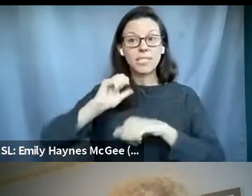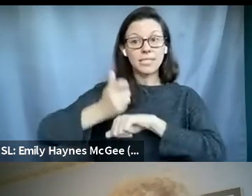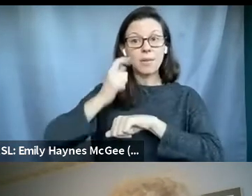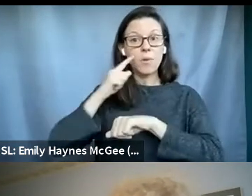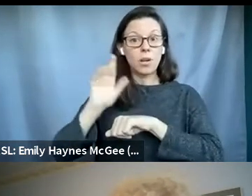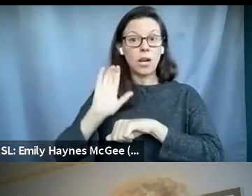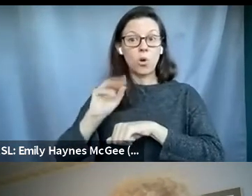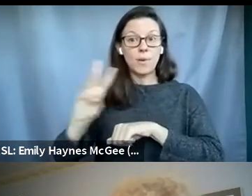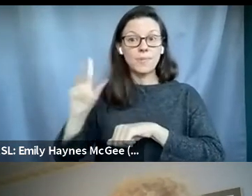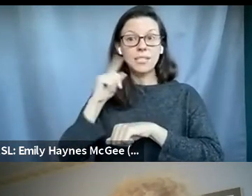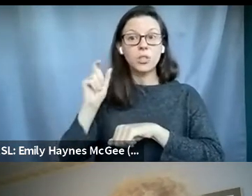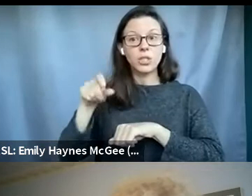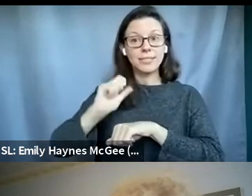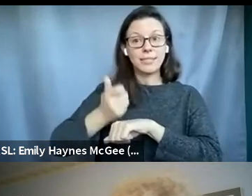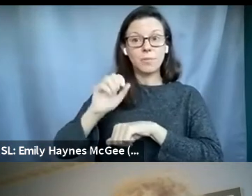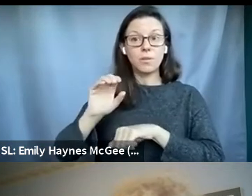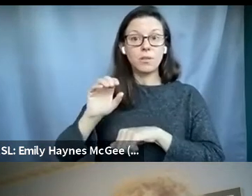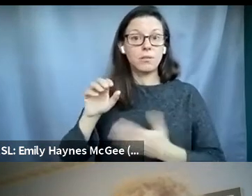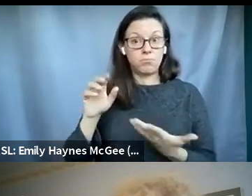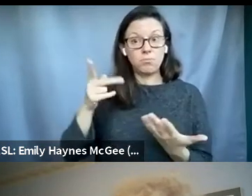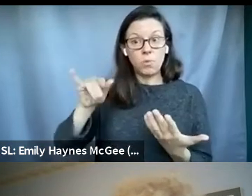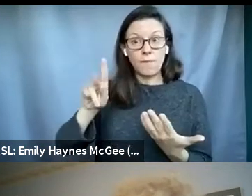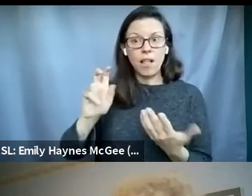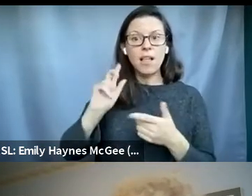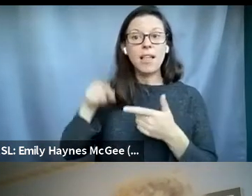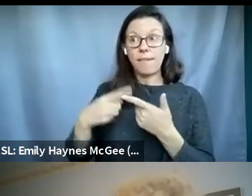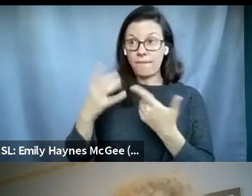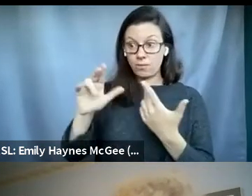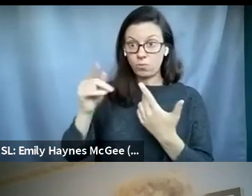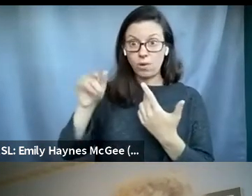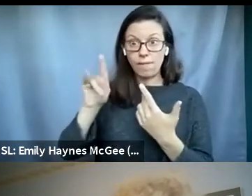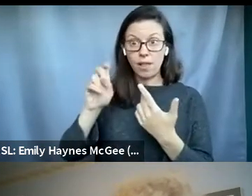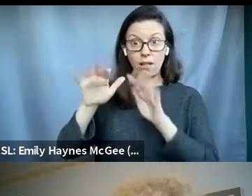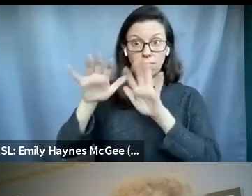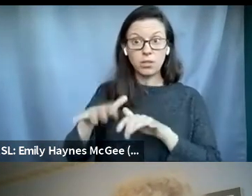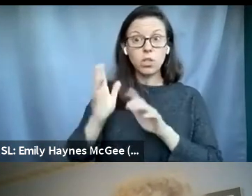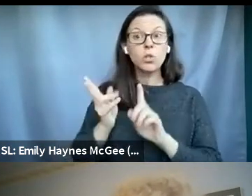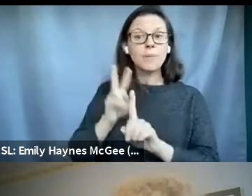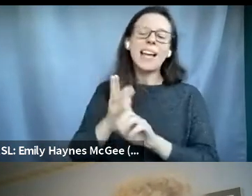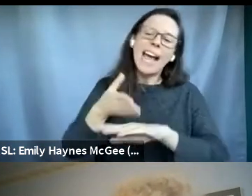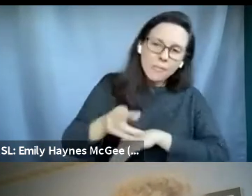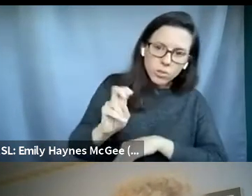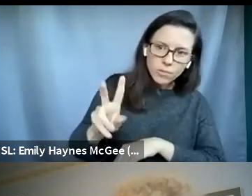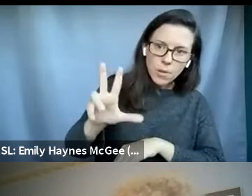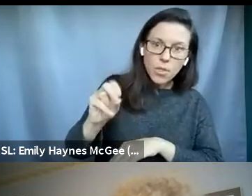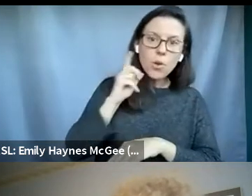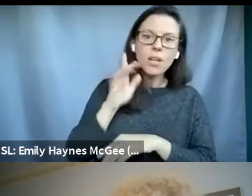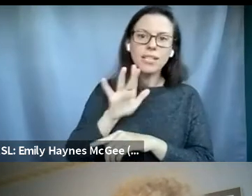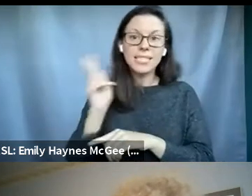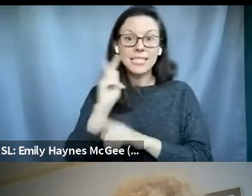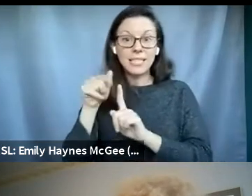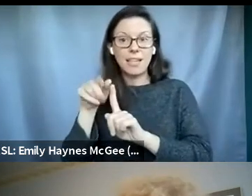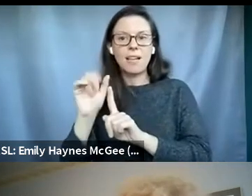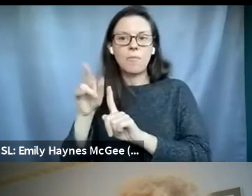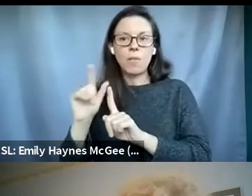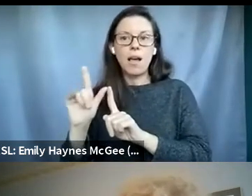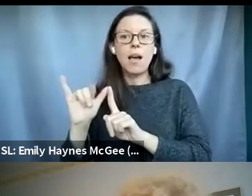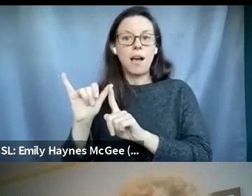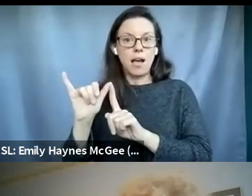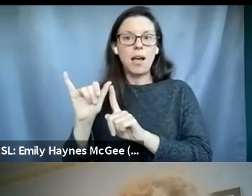And once you've made a profile, then you can apply this says apply, and that's where it